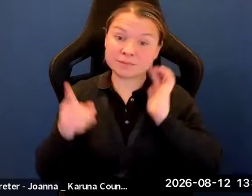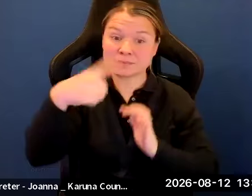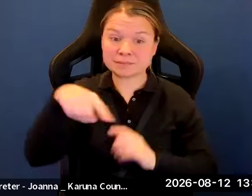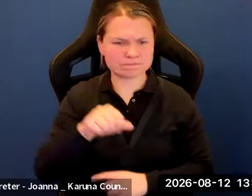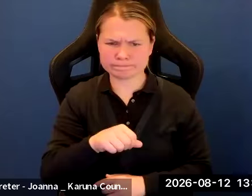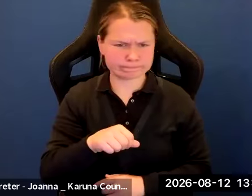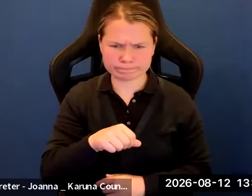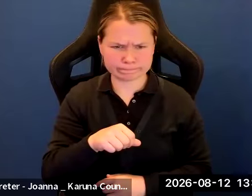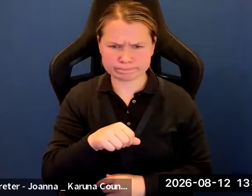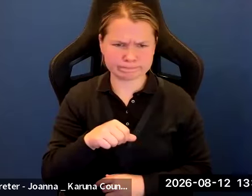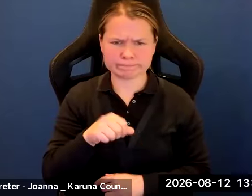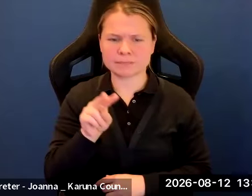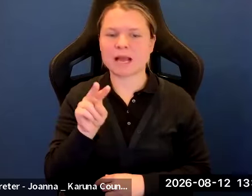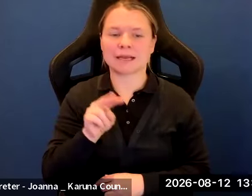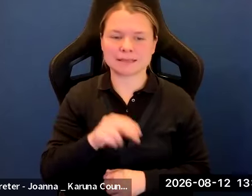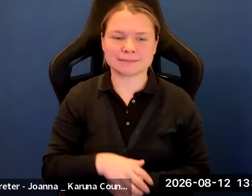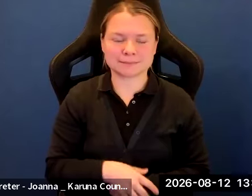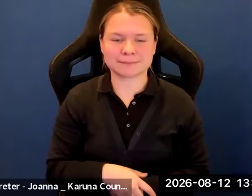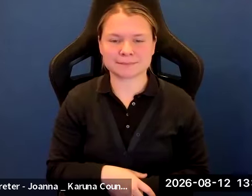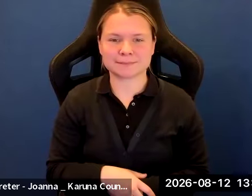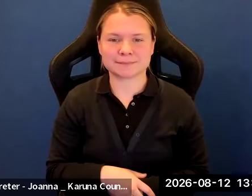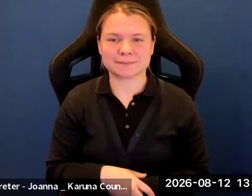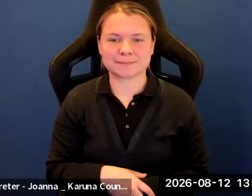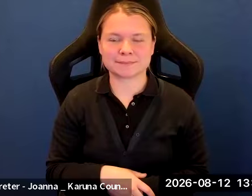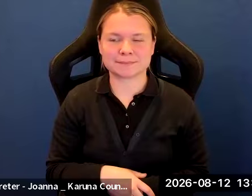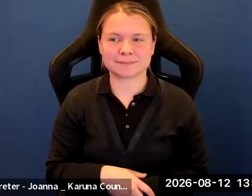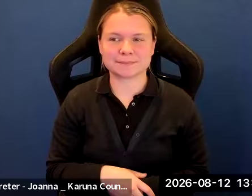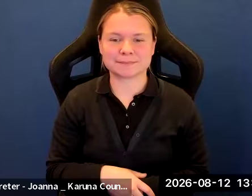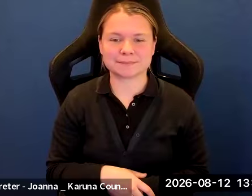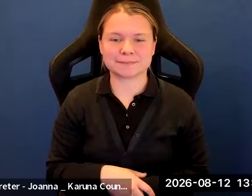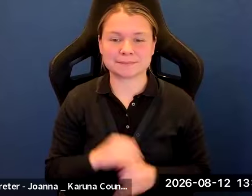and it's not something I can specifically comment on here